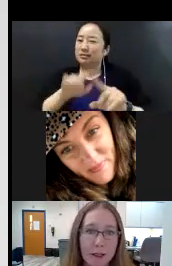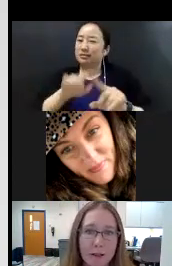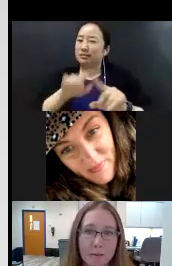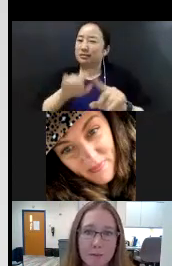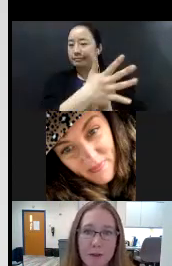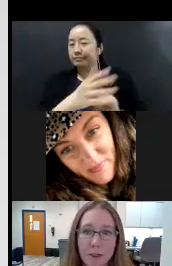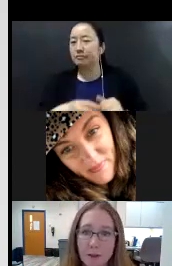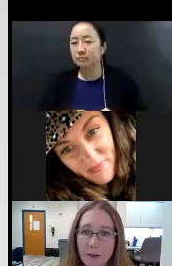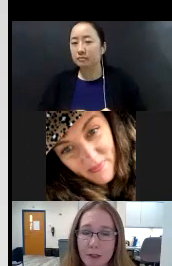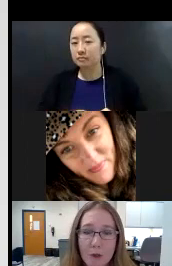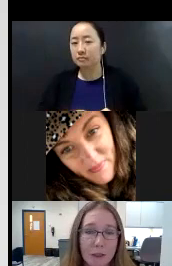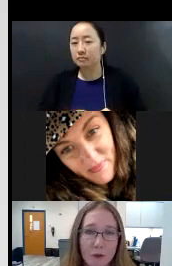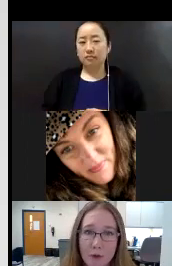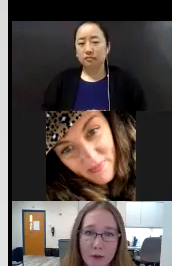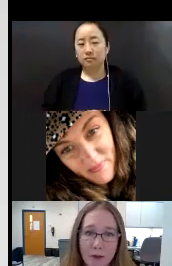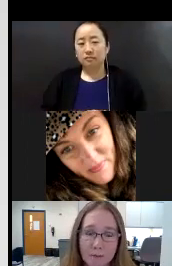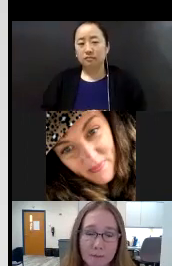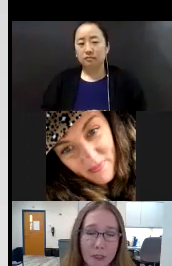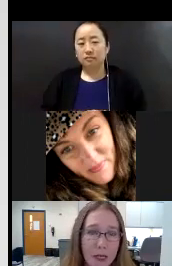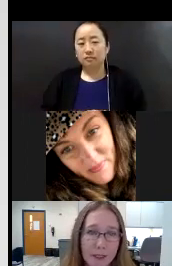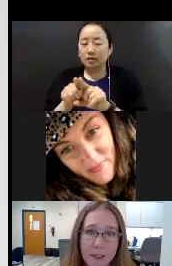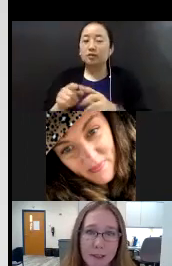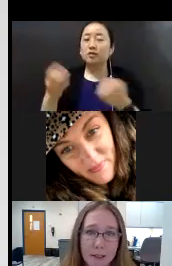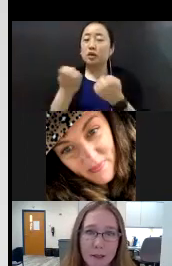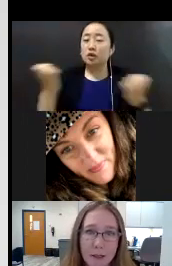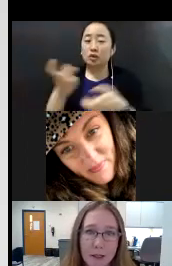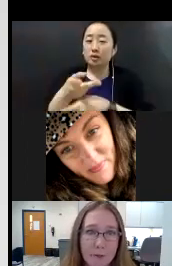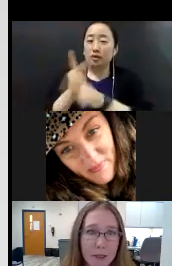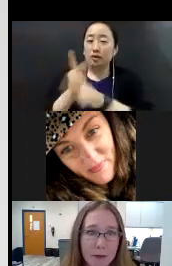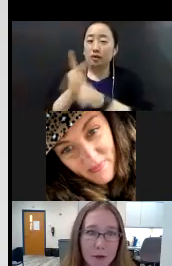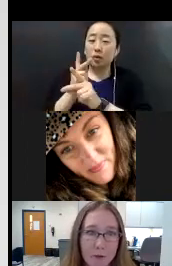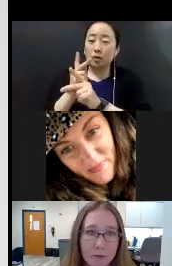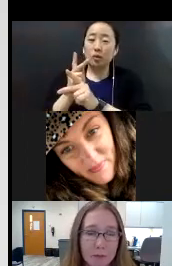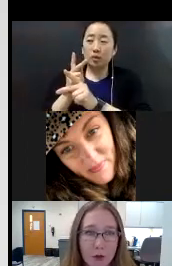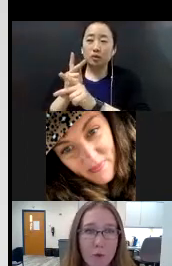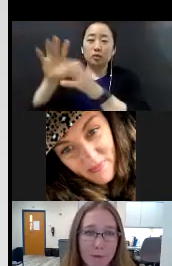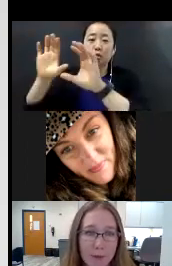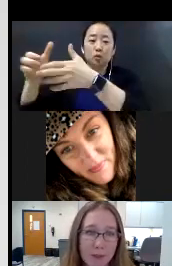DEFINITELY EQUIPMENT LOAN CLOSETS AND EQUIPMENT LOAN